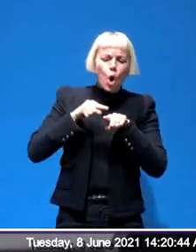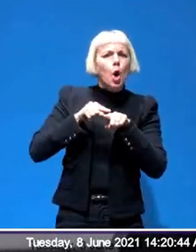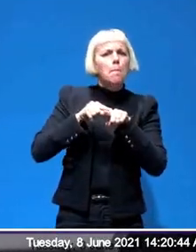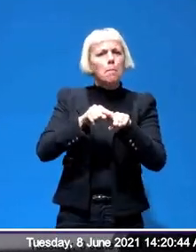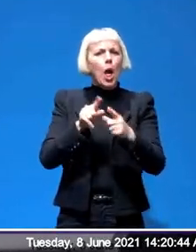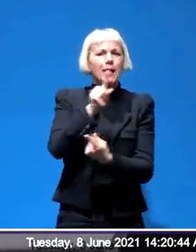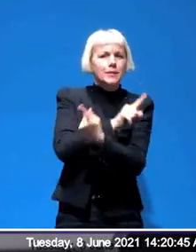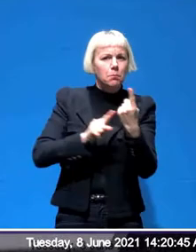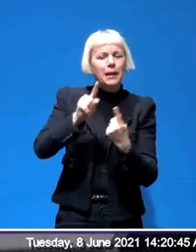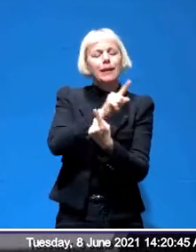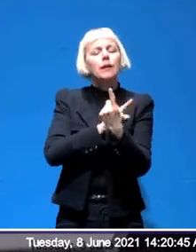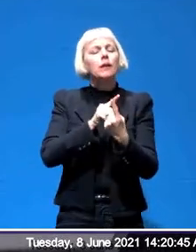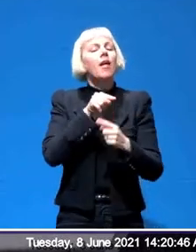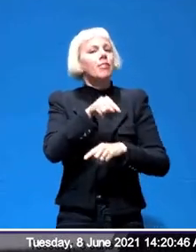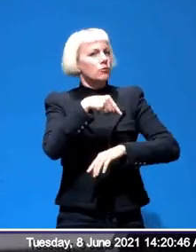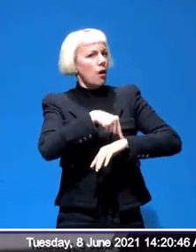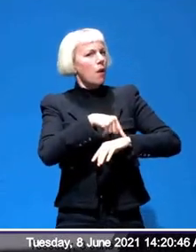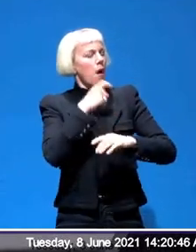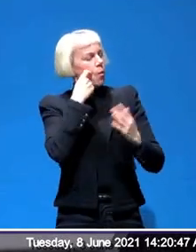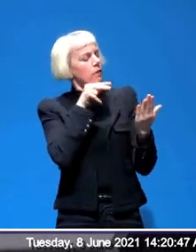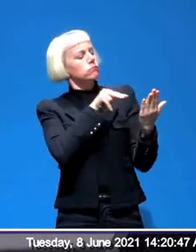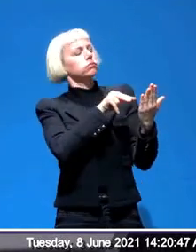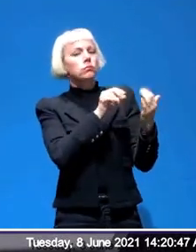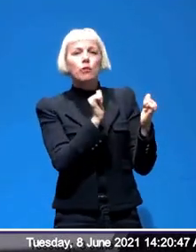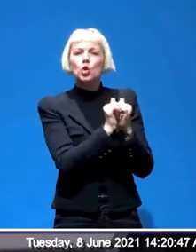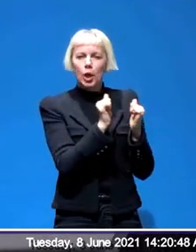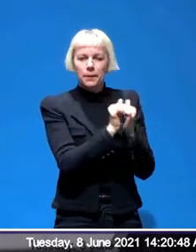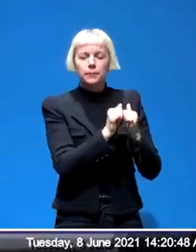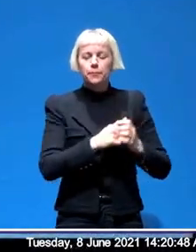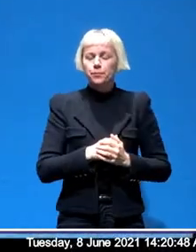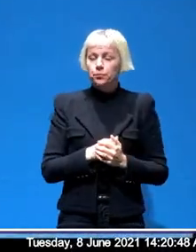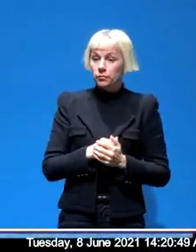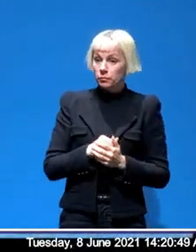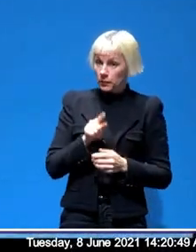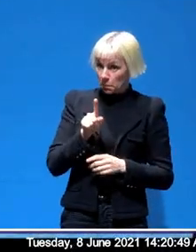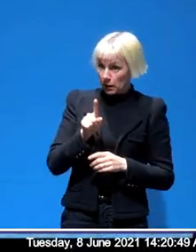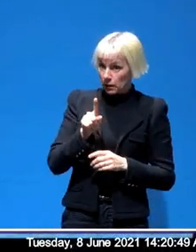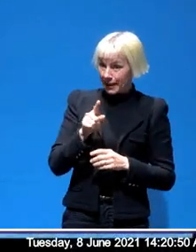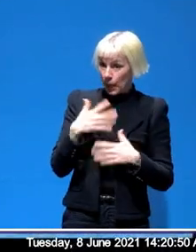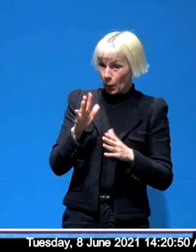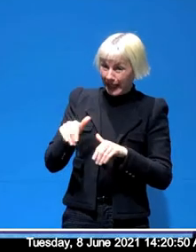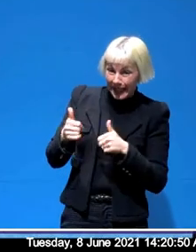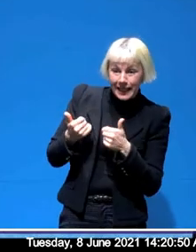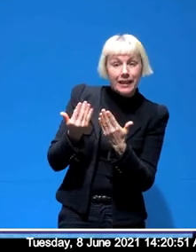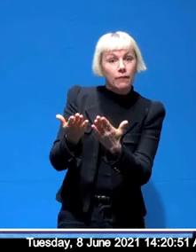That's when I would have seen that document. But were you provided with that document as part of any training